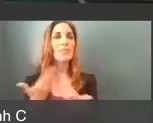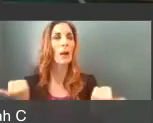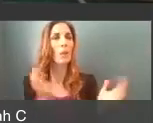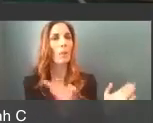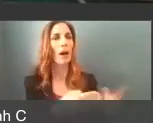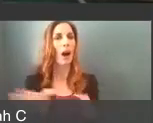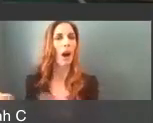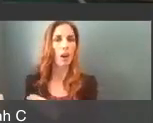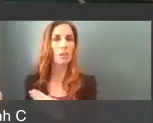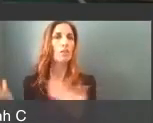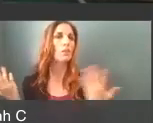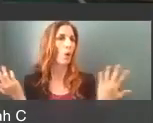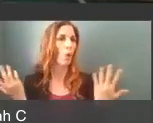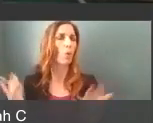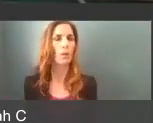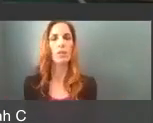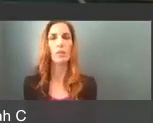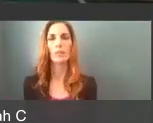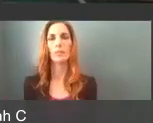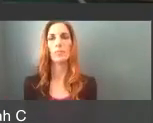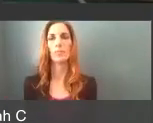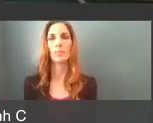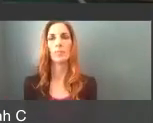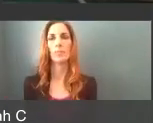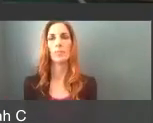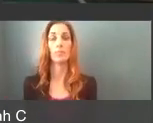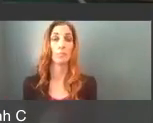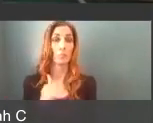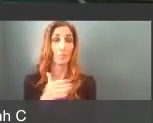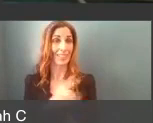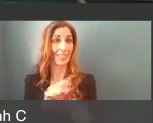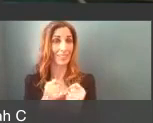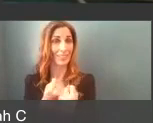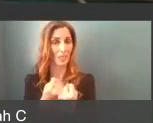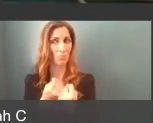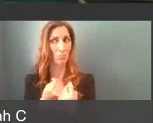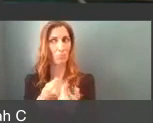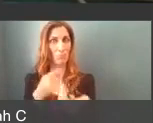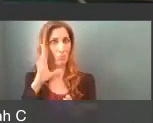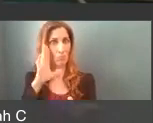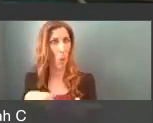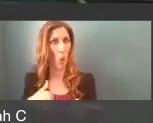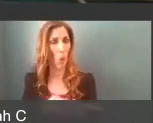So, but our team, of course knowing what we need for the first and second doses,